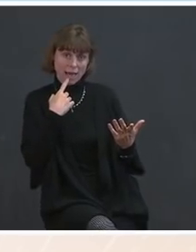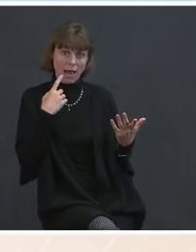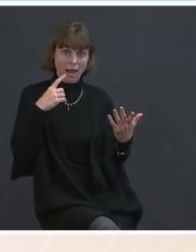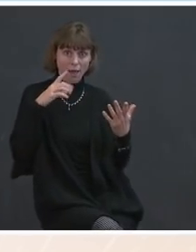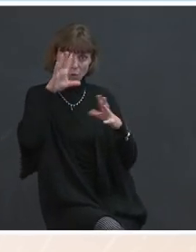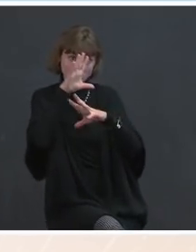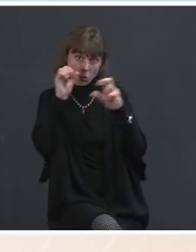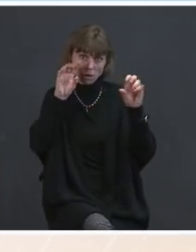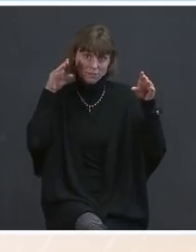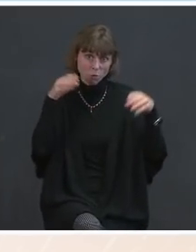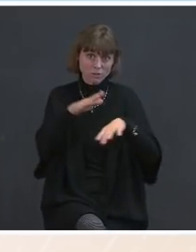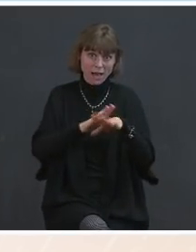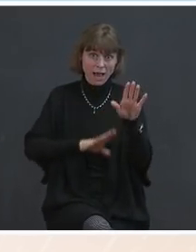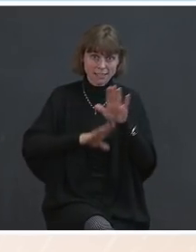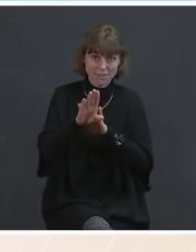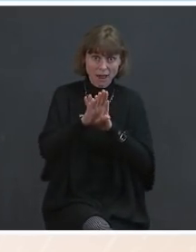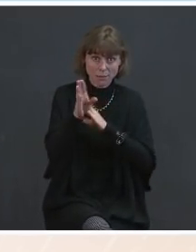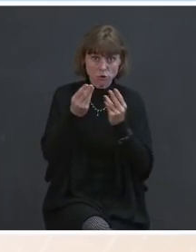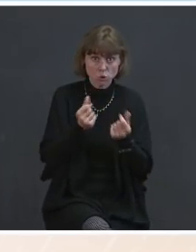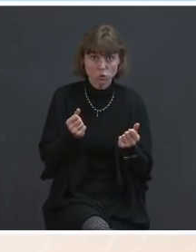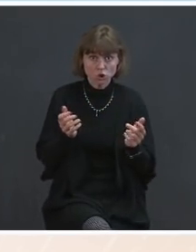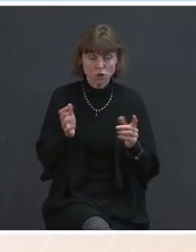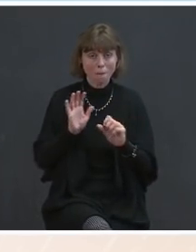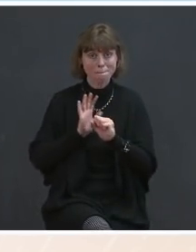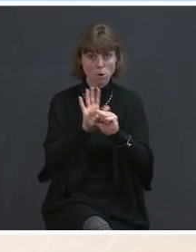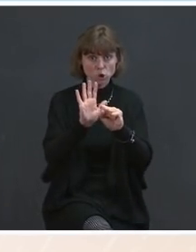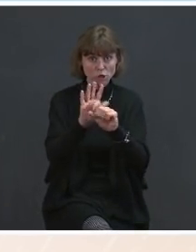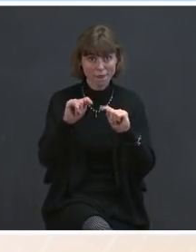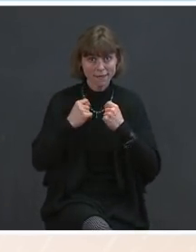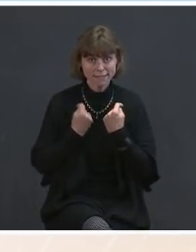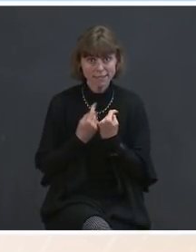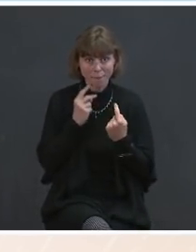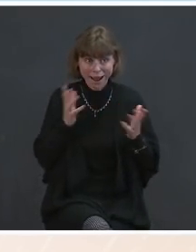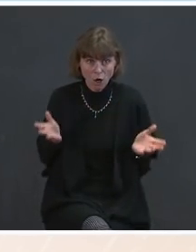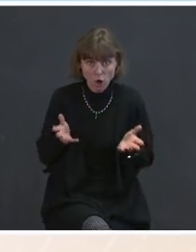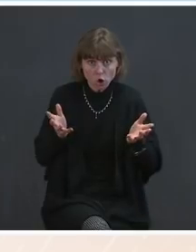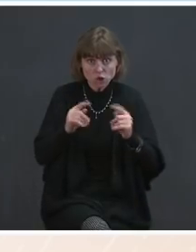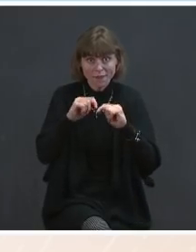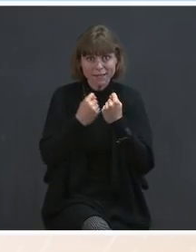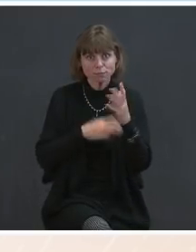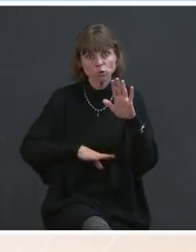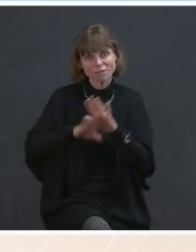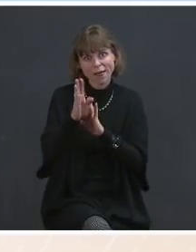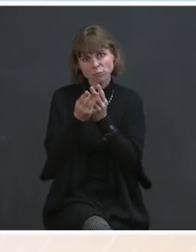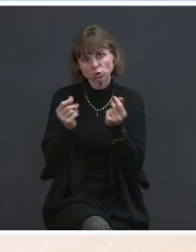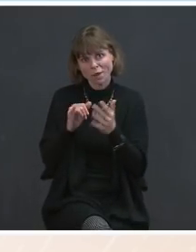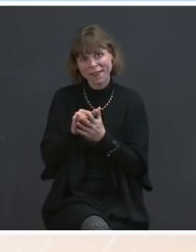pushing his team, encouraging his team to develop solutions that will expedite processing at the border,